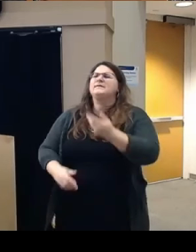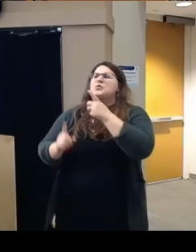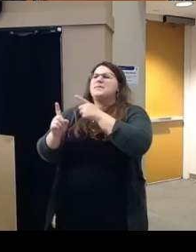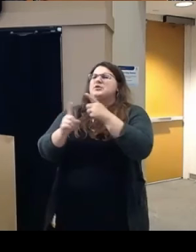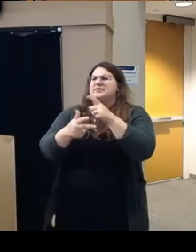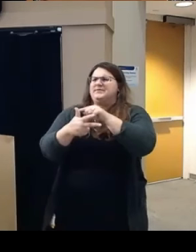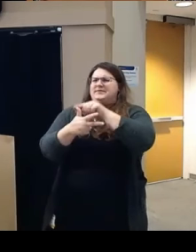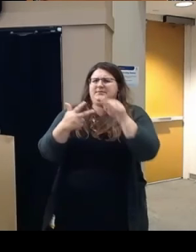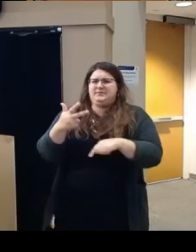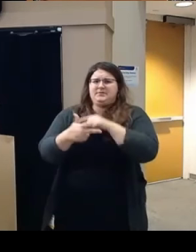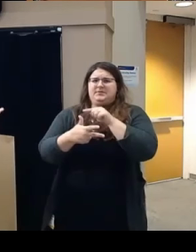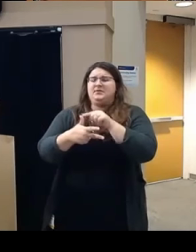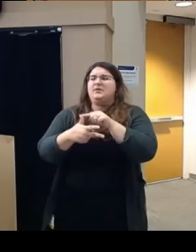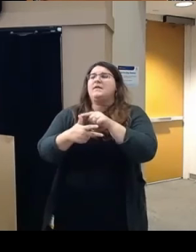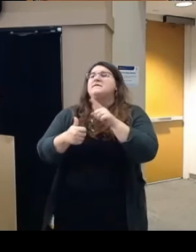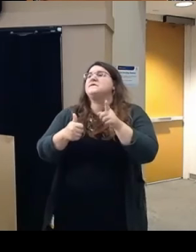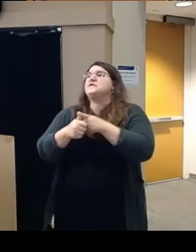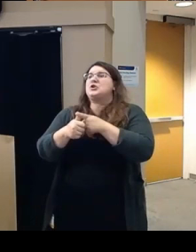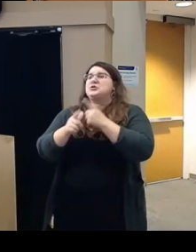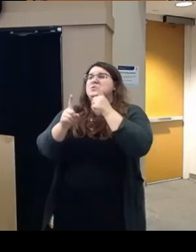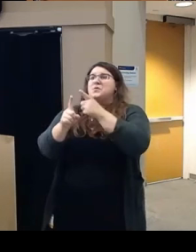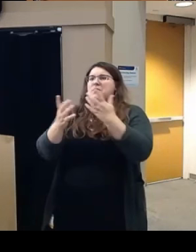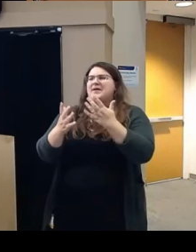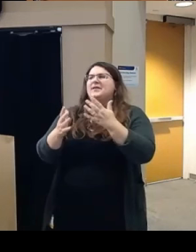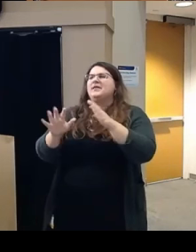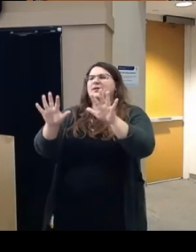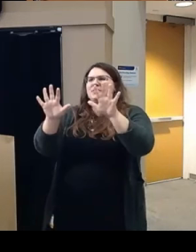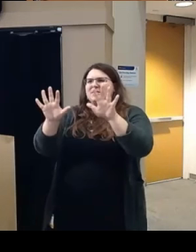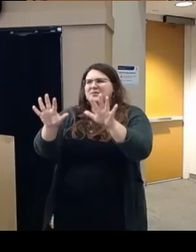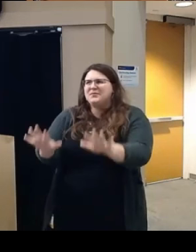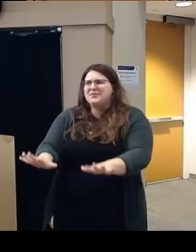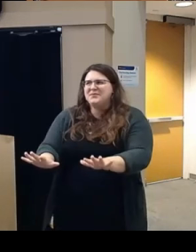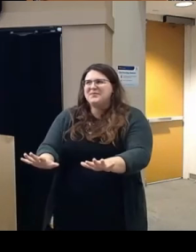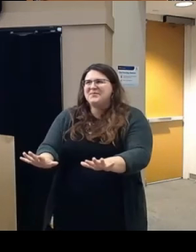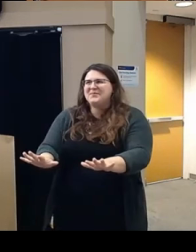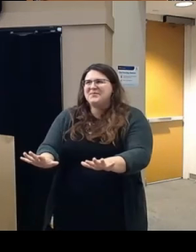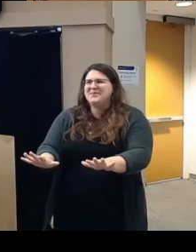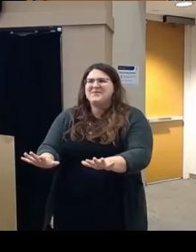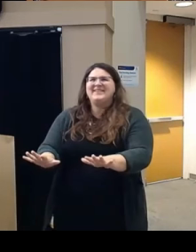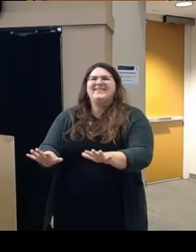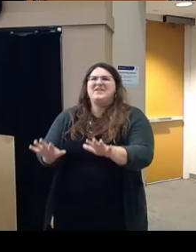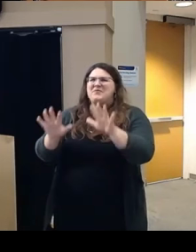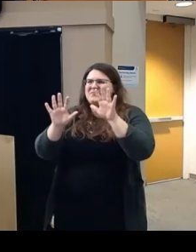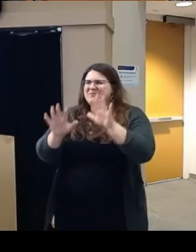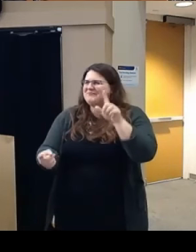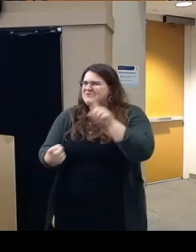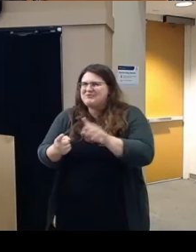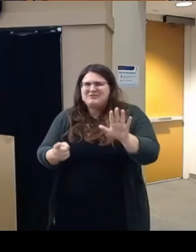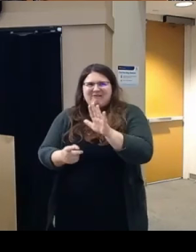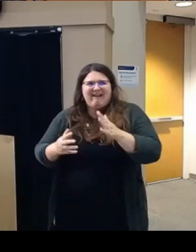that you'll see is to help reduce overall anxiety about this module um I know this is something that